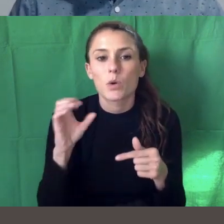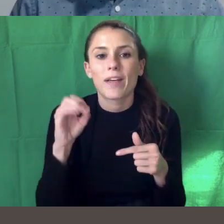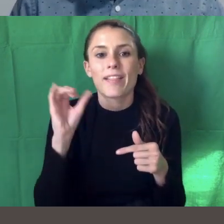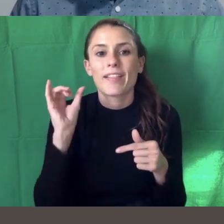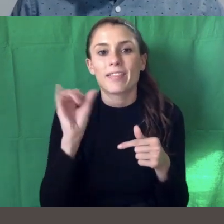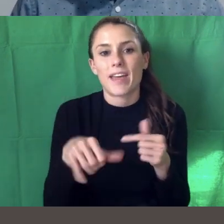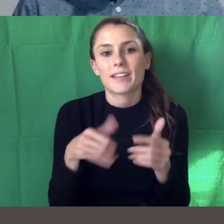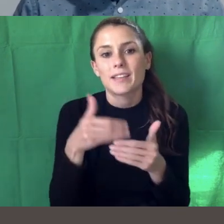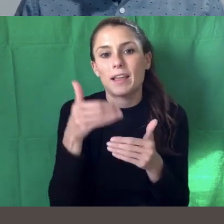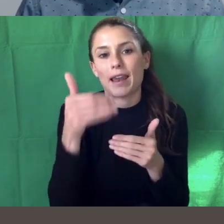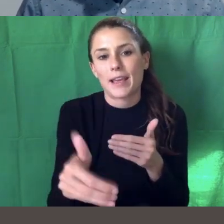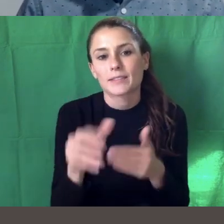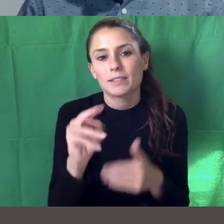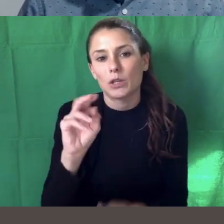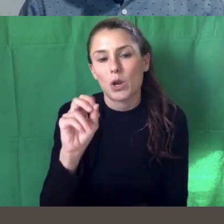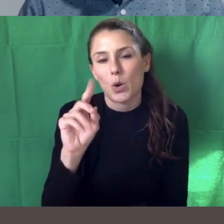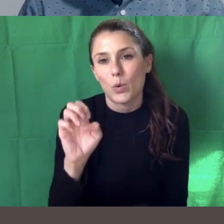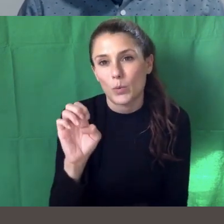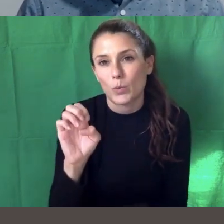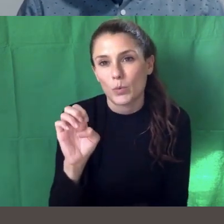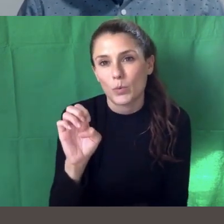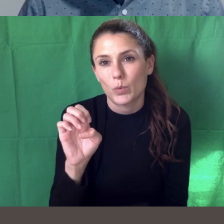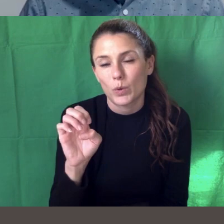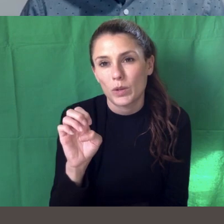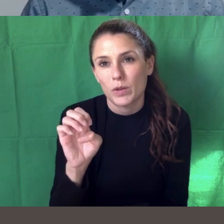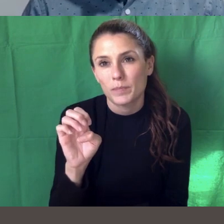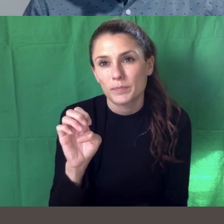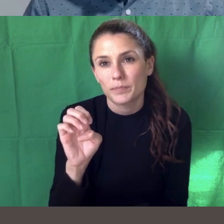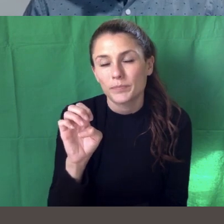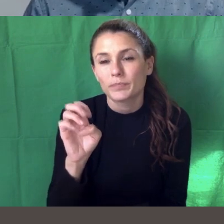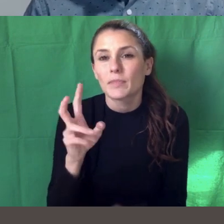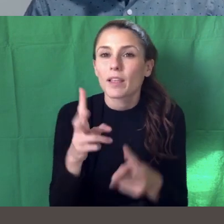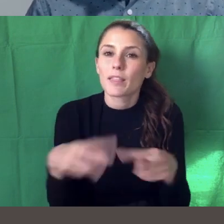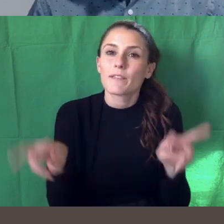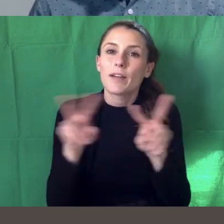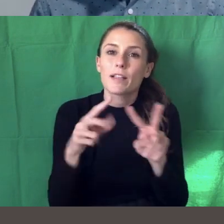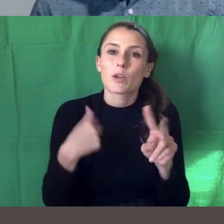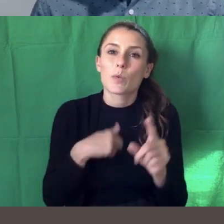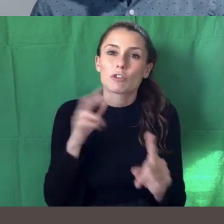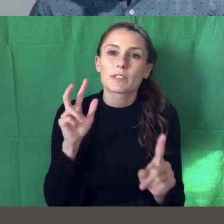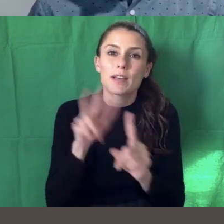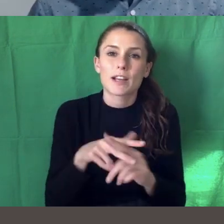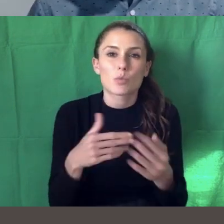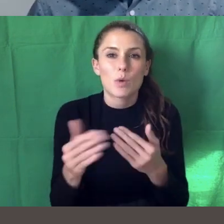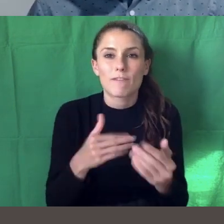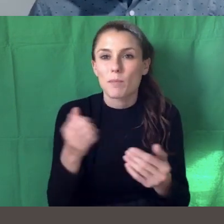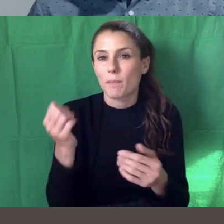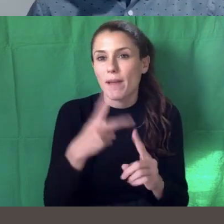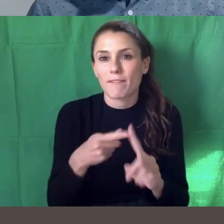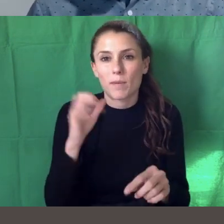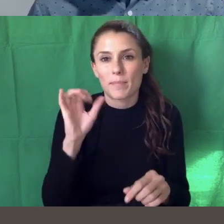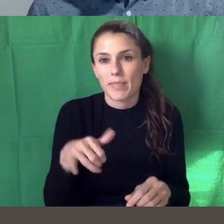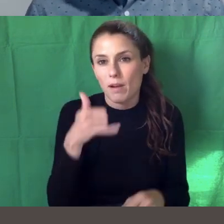And that's our next node, is that the value we're assigning is whatever comes back from this call.